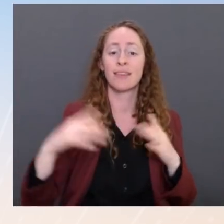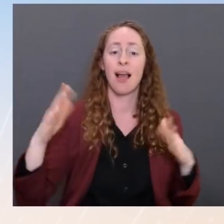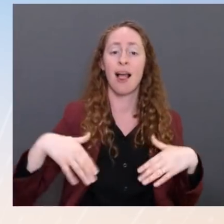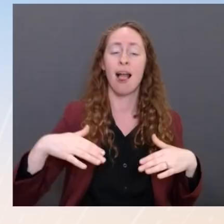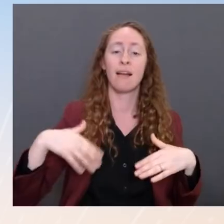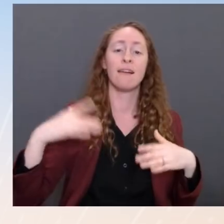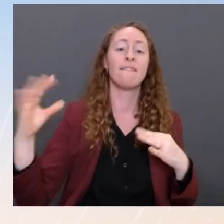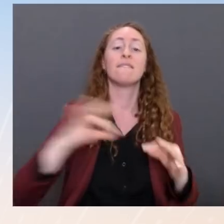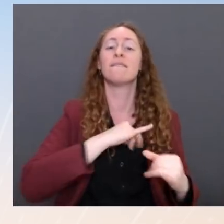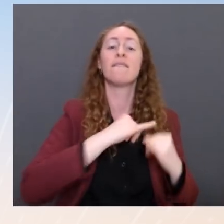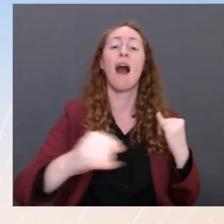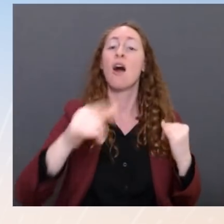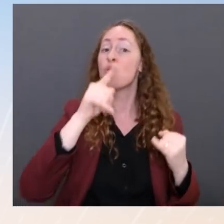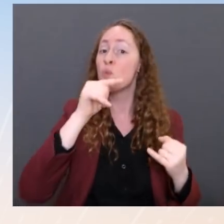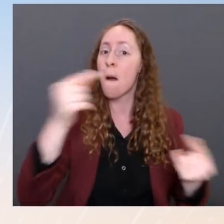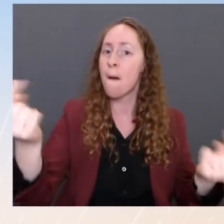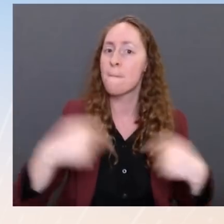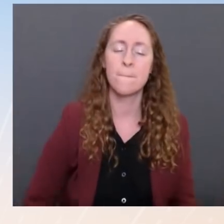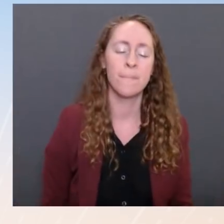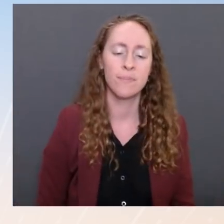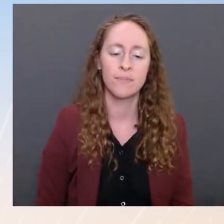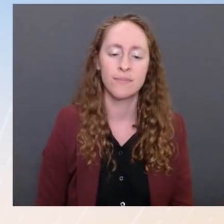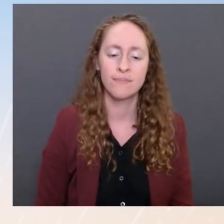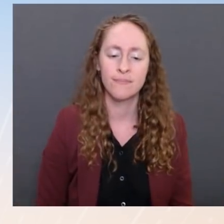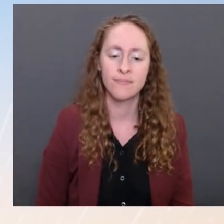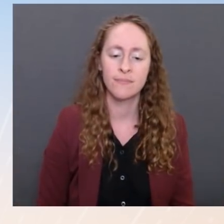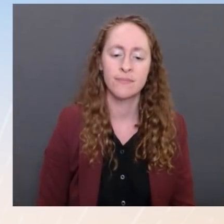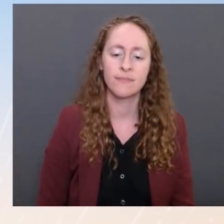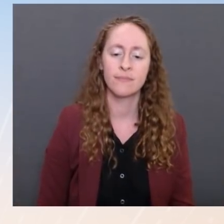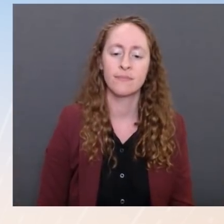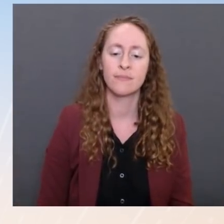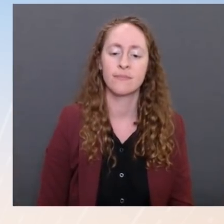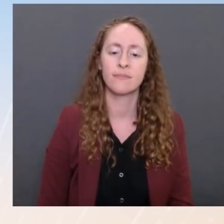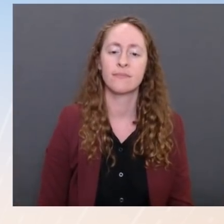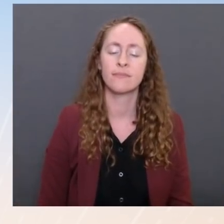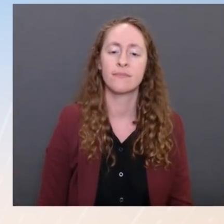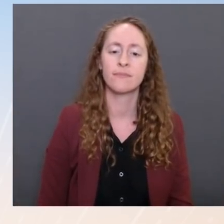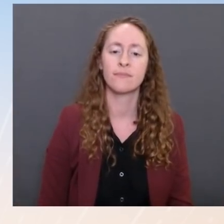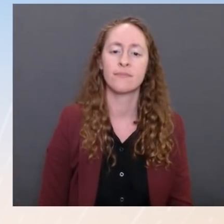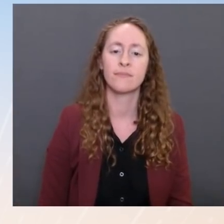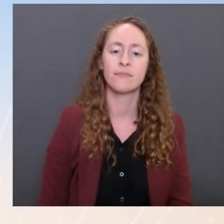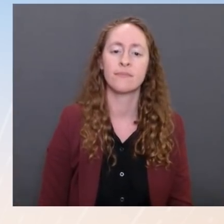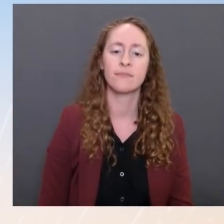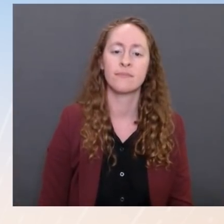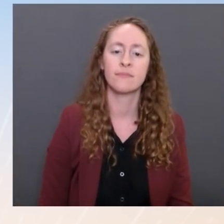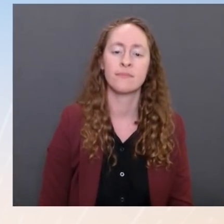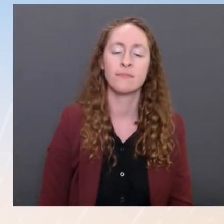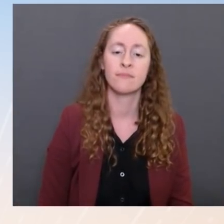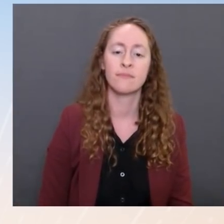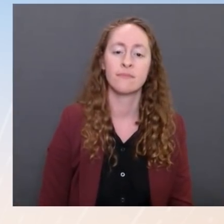that the President may be meeting with or speaking to the King of Jordan. Obviously, also, I think we asked last week